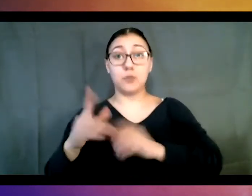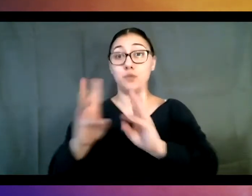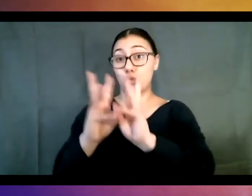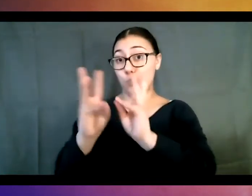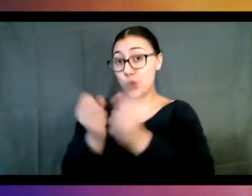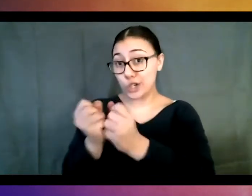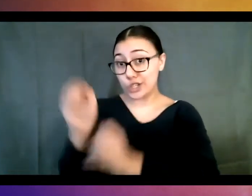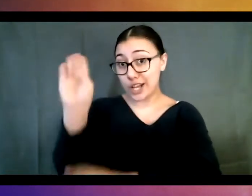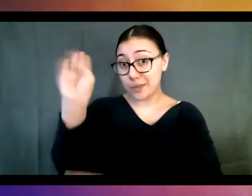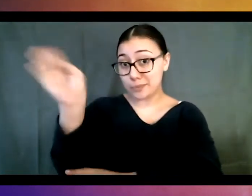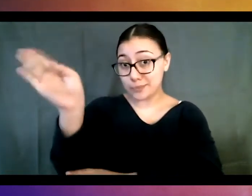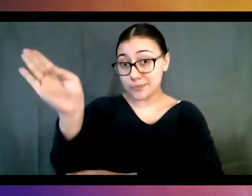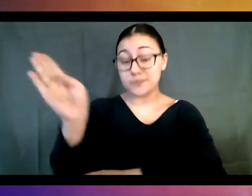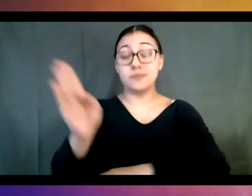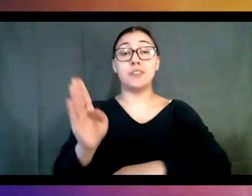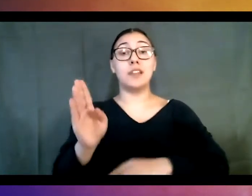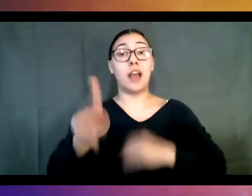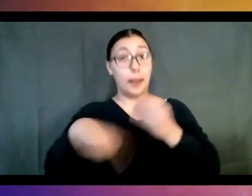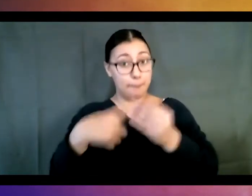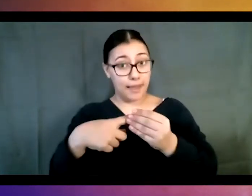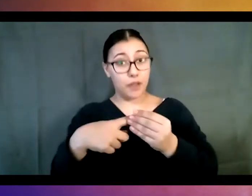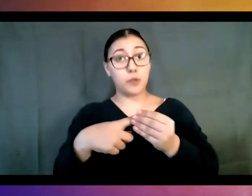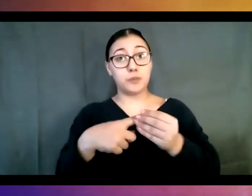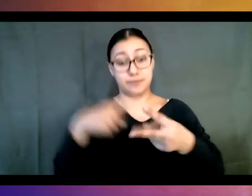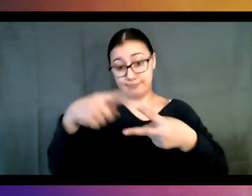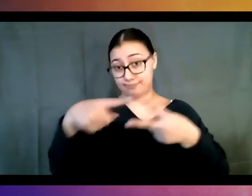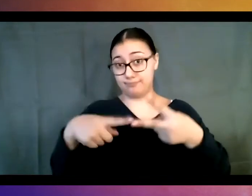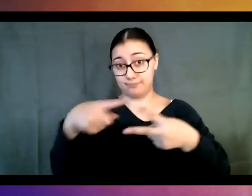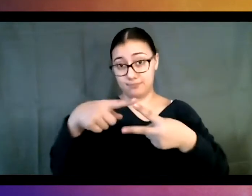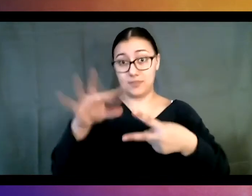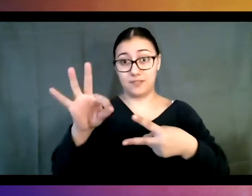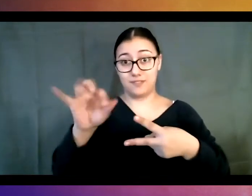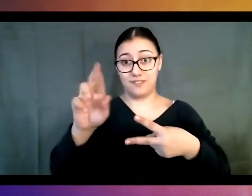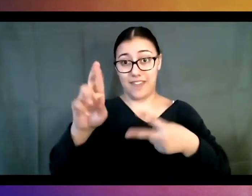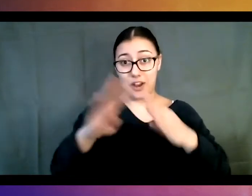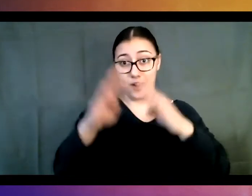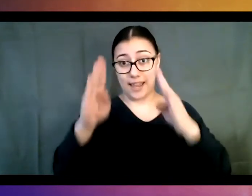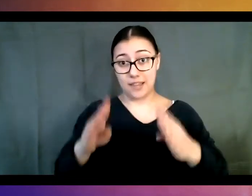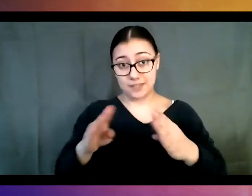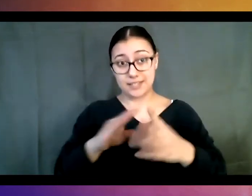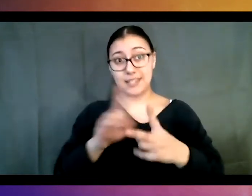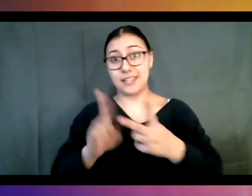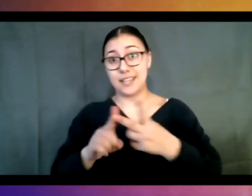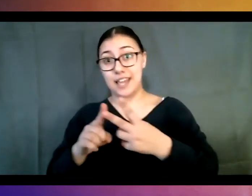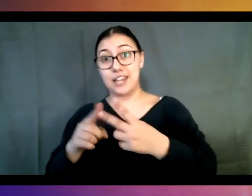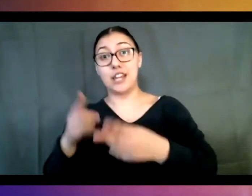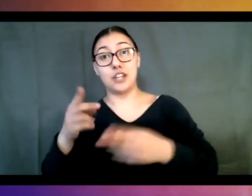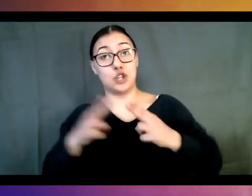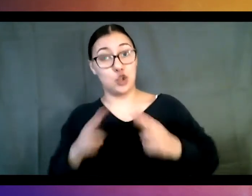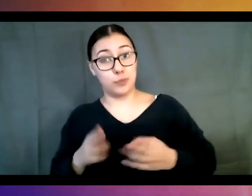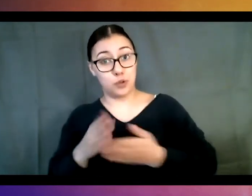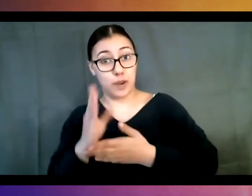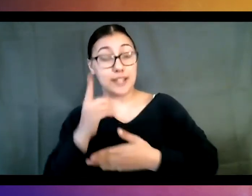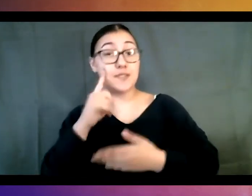on Fair Housing and employment discrimination for community groups, social service agencies, and schools